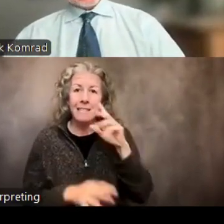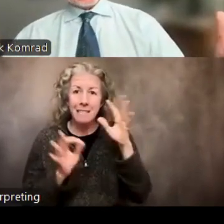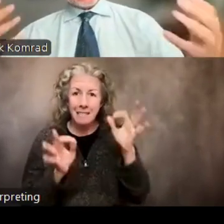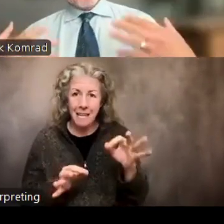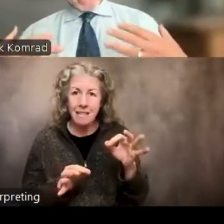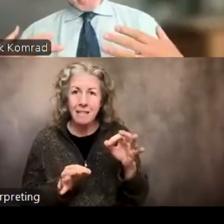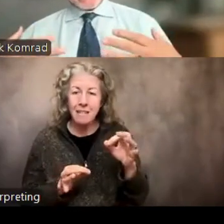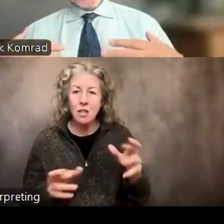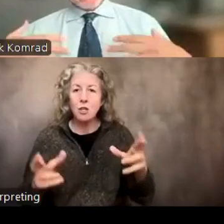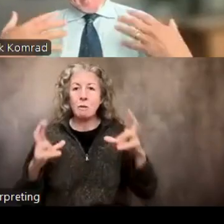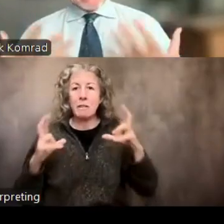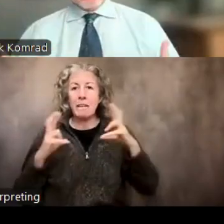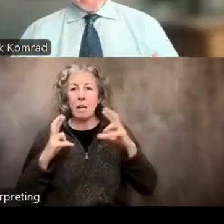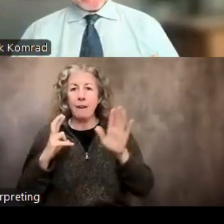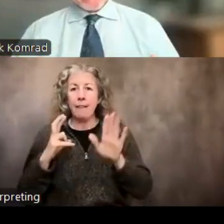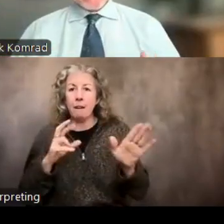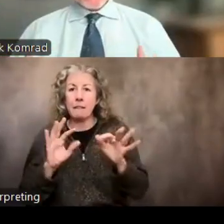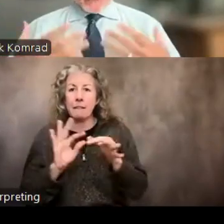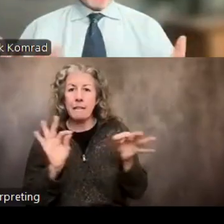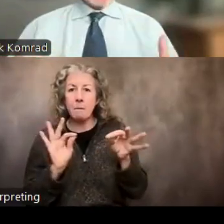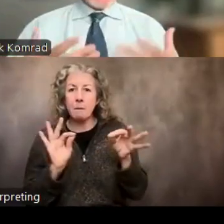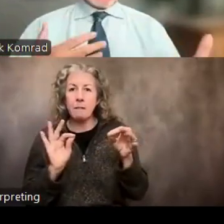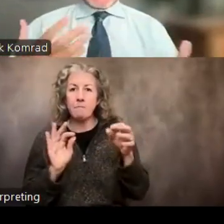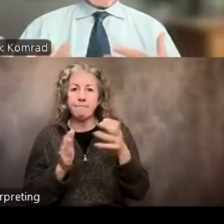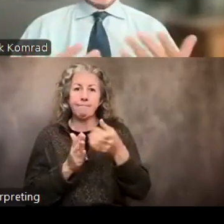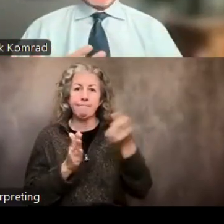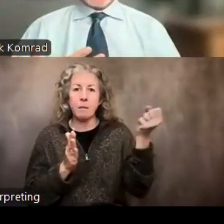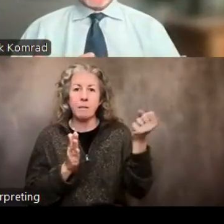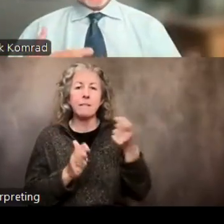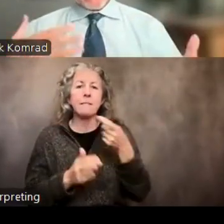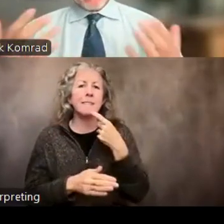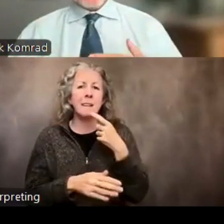step back and admit that you really can't distinguish one